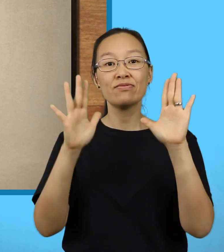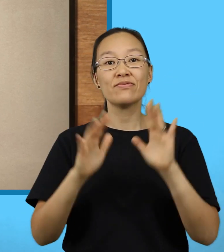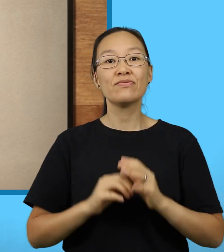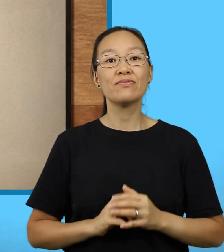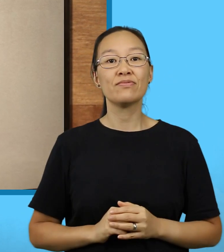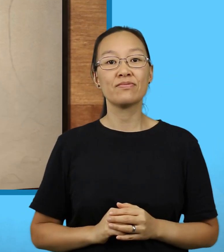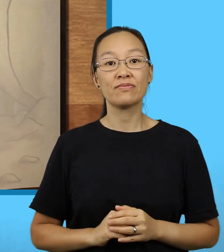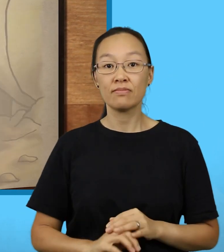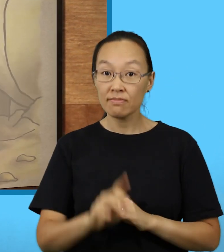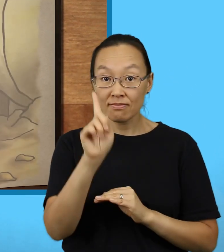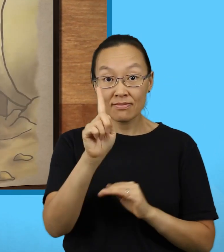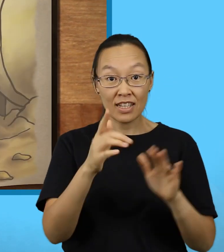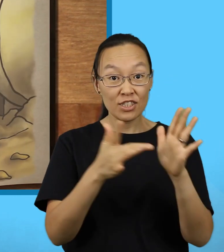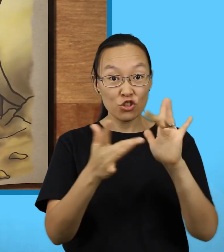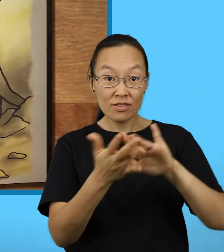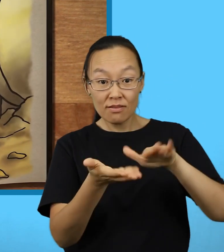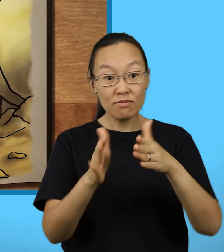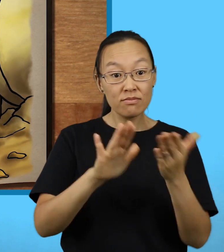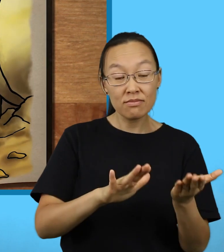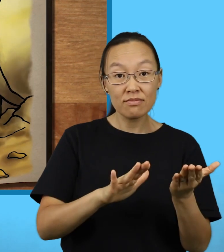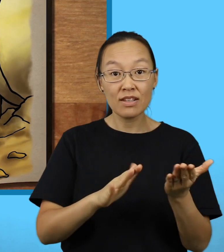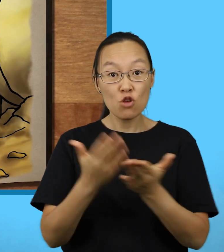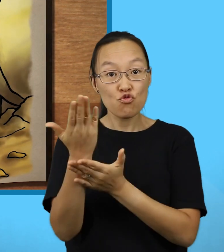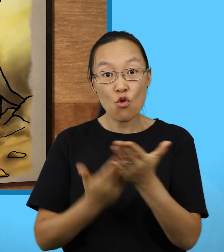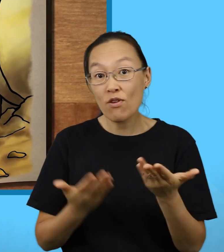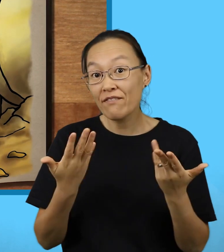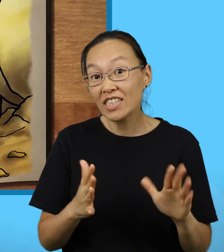But Jesus's death is still not where it all ends